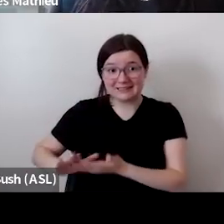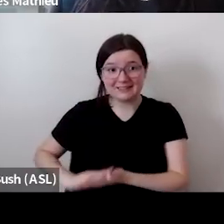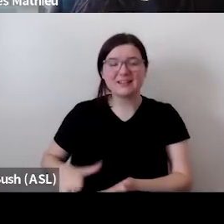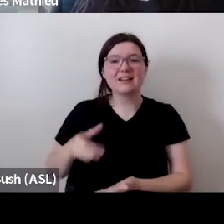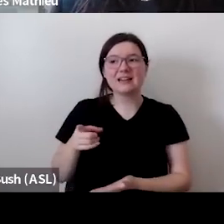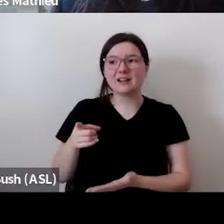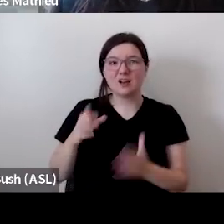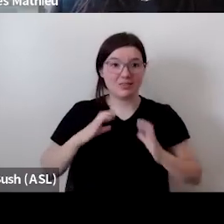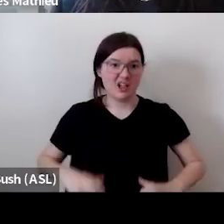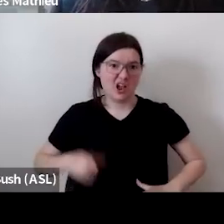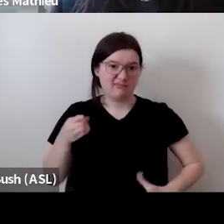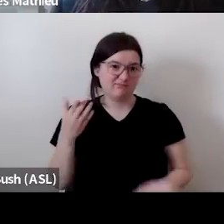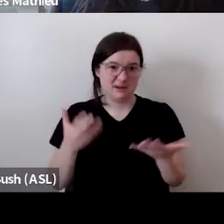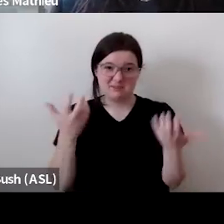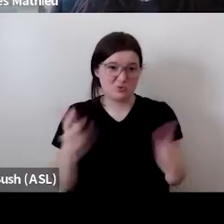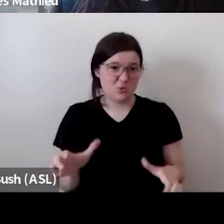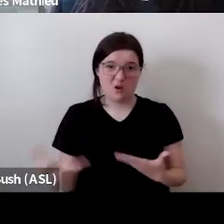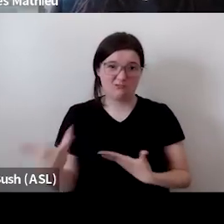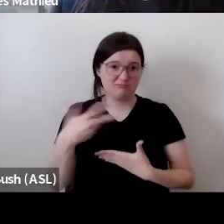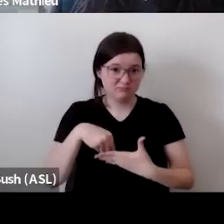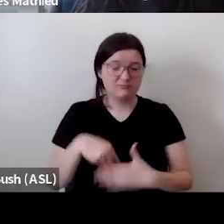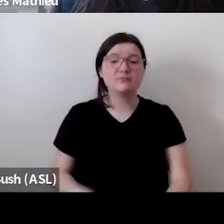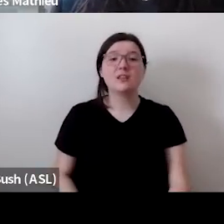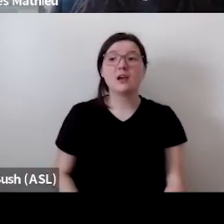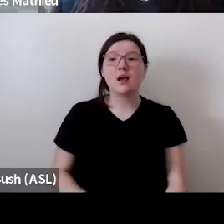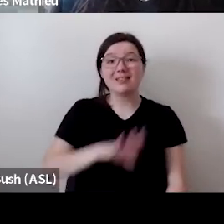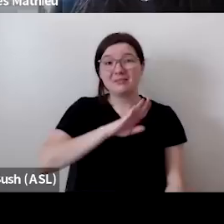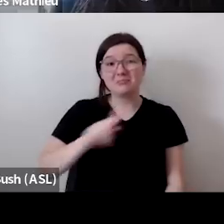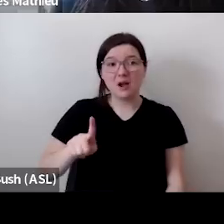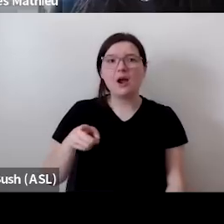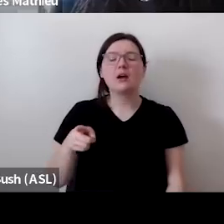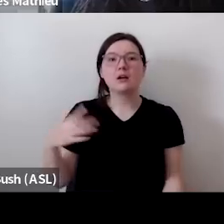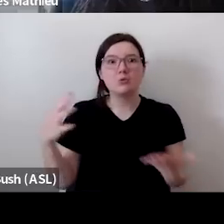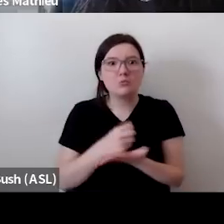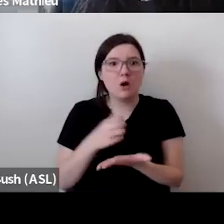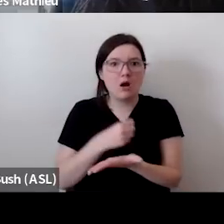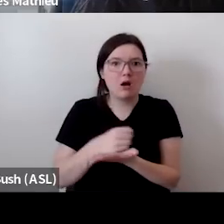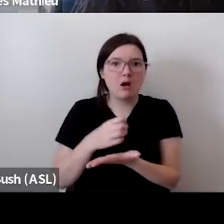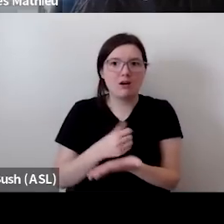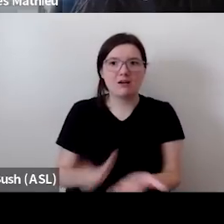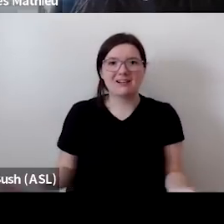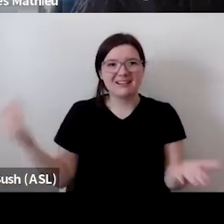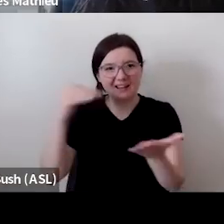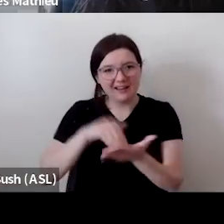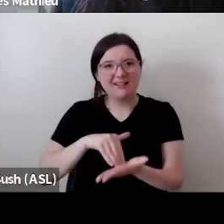that they tend to acquire twice as much, twice as fast. So really preparing for contingency plans